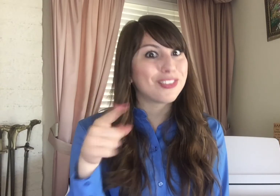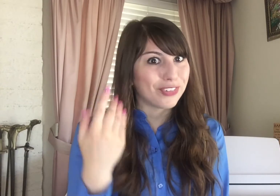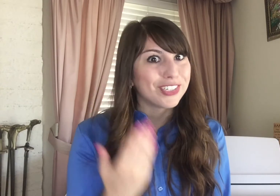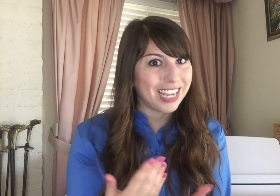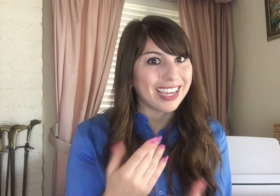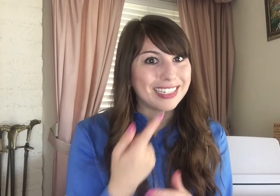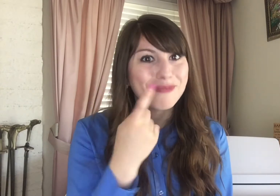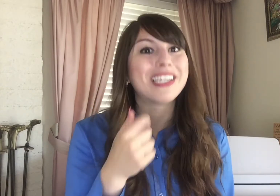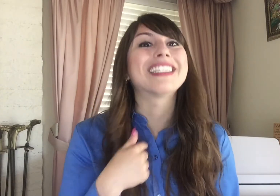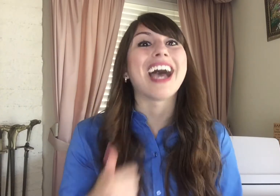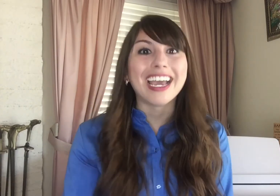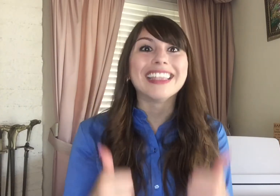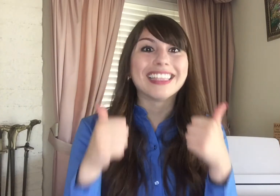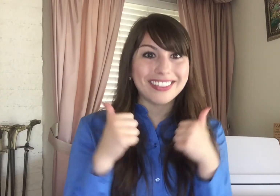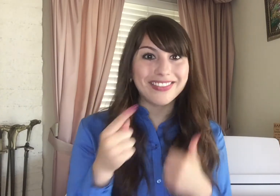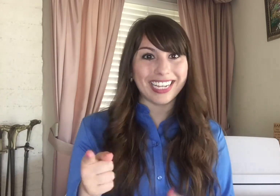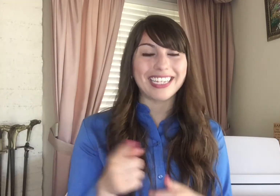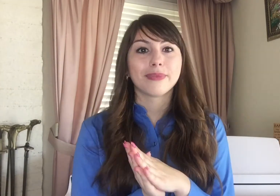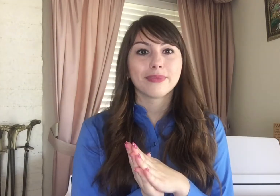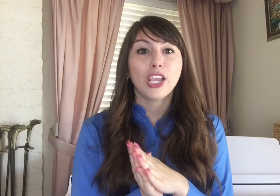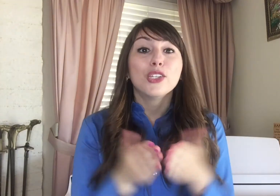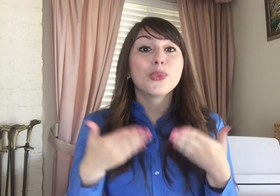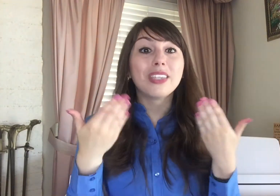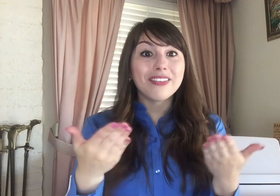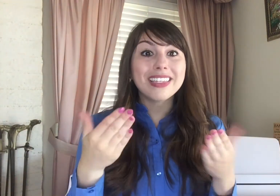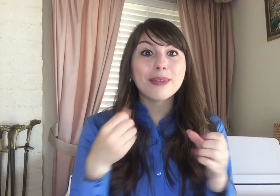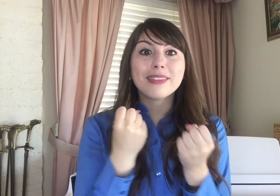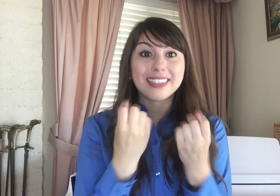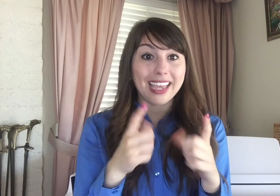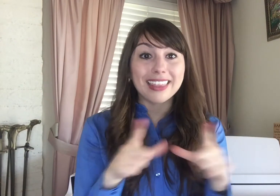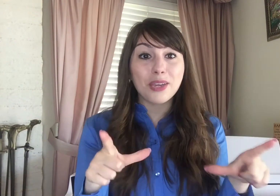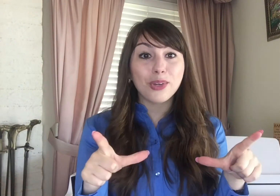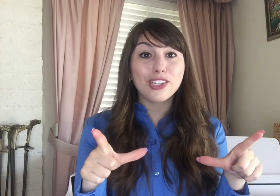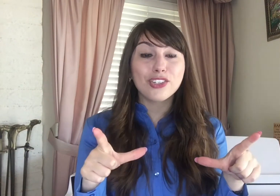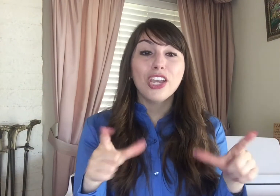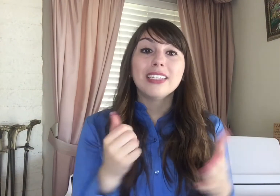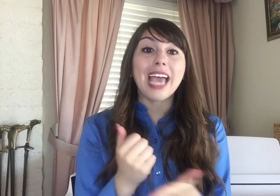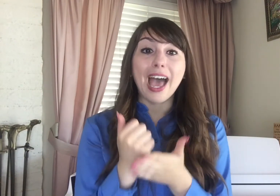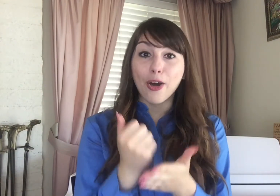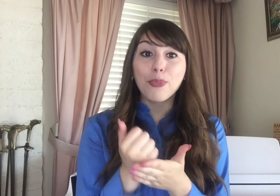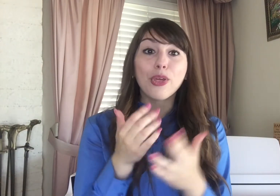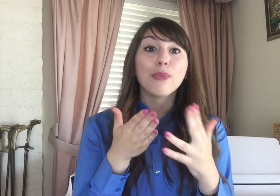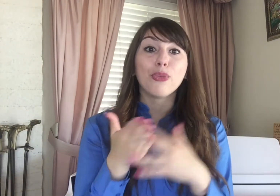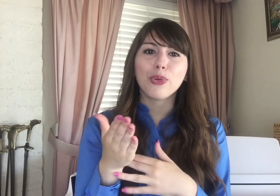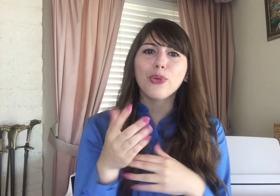first-hand because I lived it. So, giving them sign language to help them through